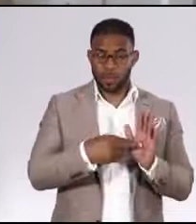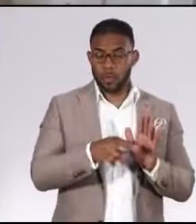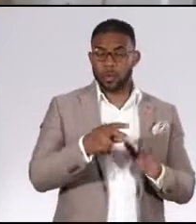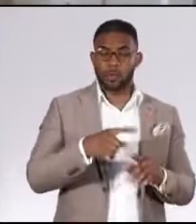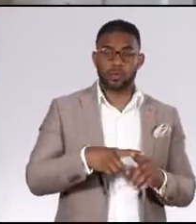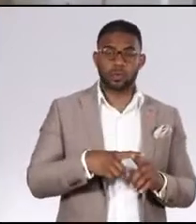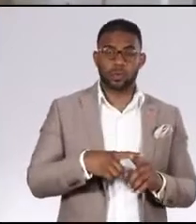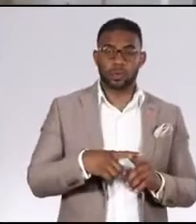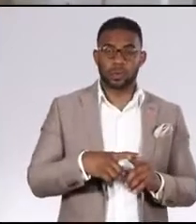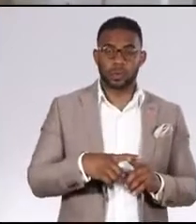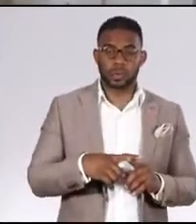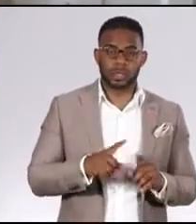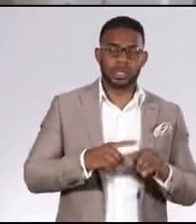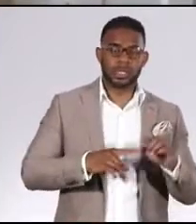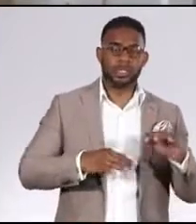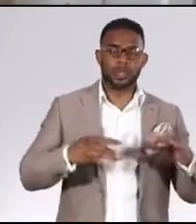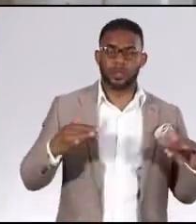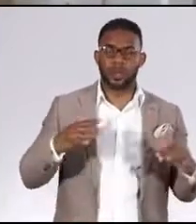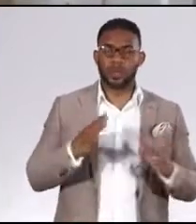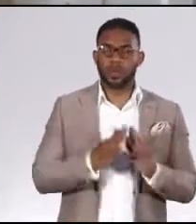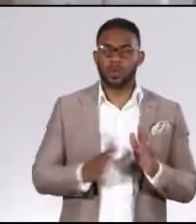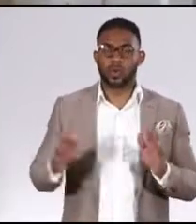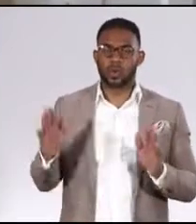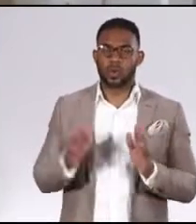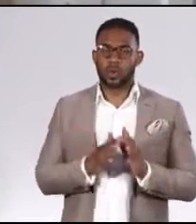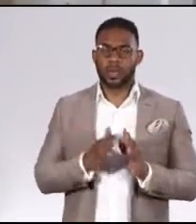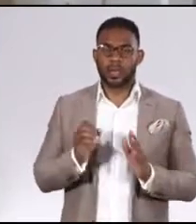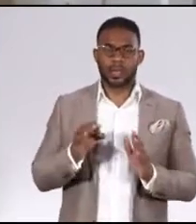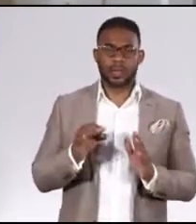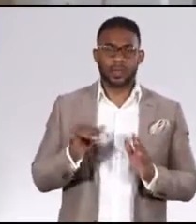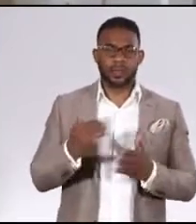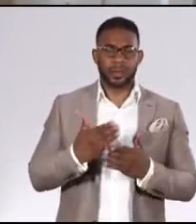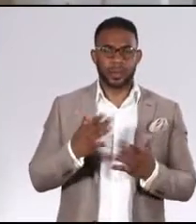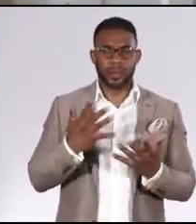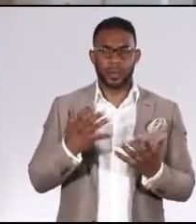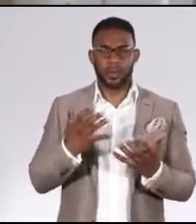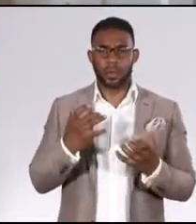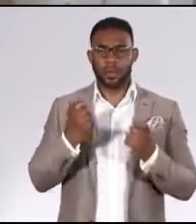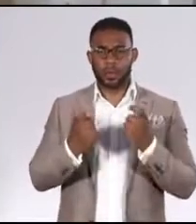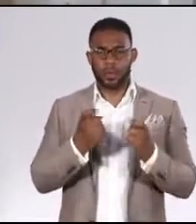a diverse range of things that wanted ministers to the human body